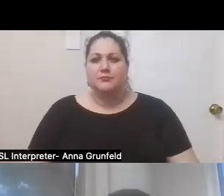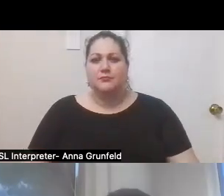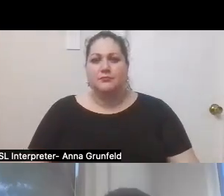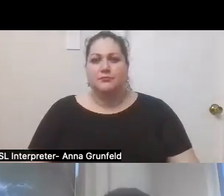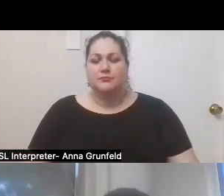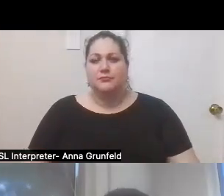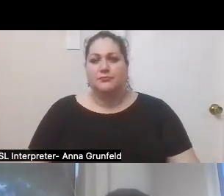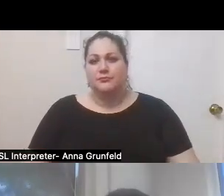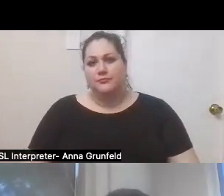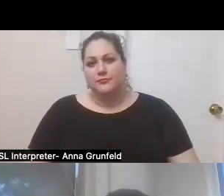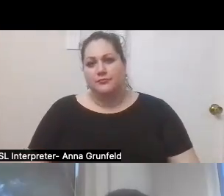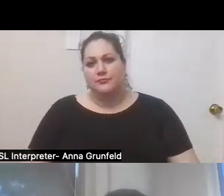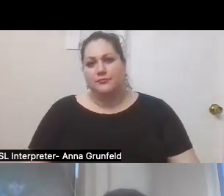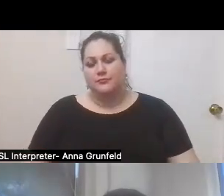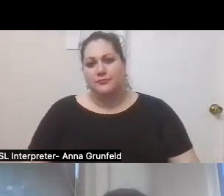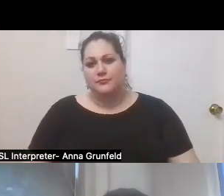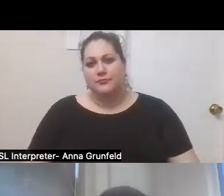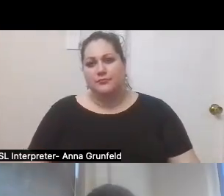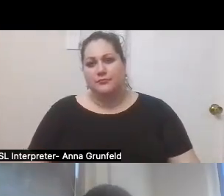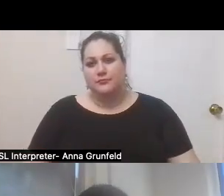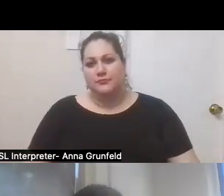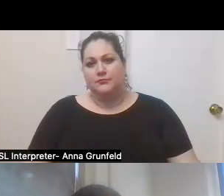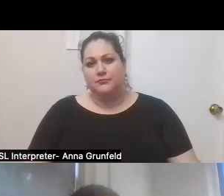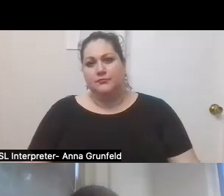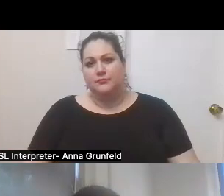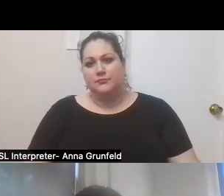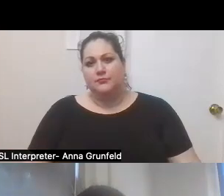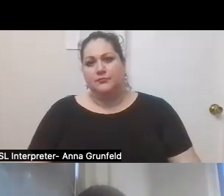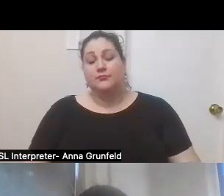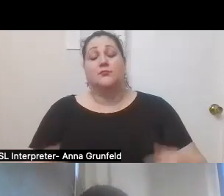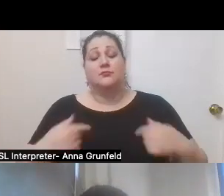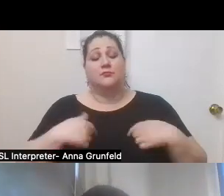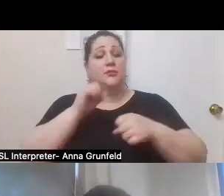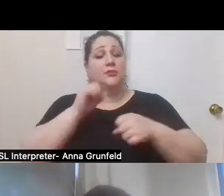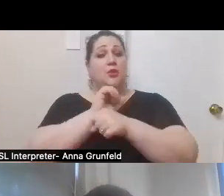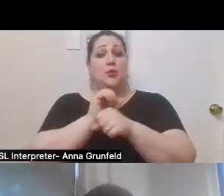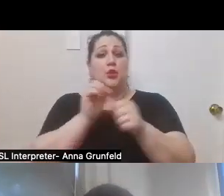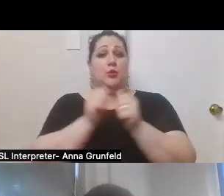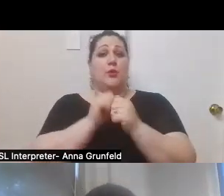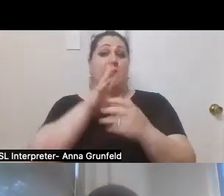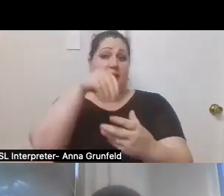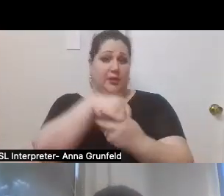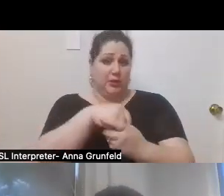is really, I work with inclusion rather than the opposite exclusion that.